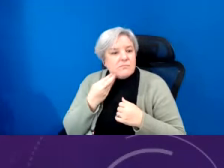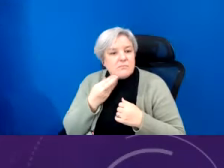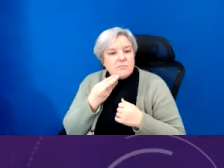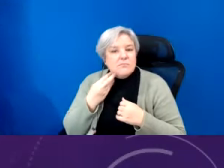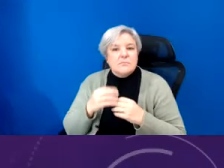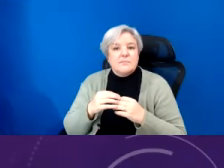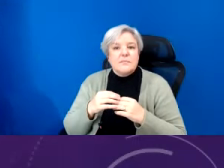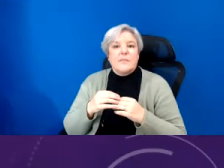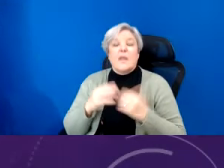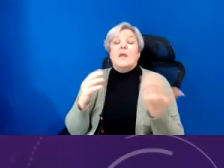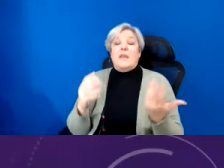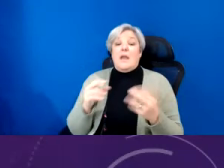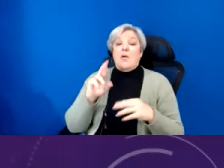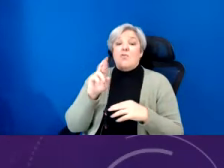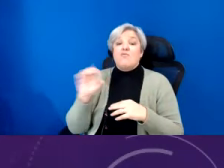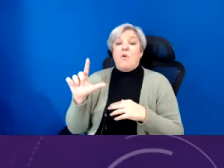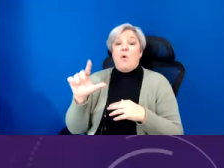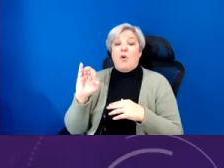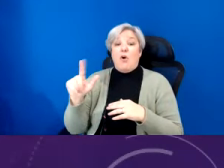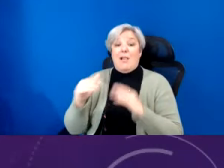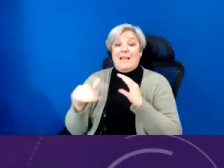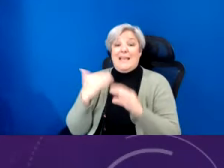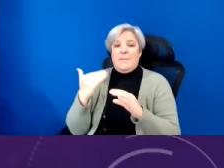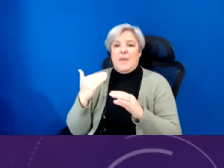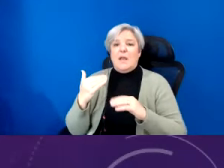Now the Roll Call email, it's going to include a long link